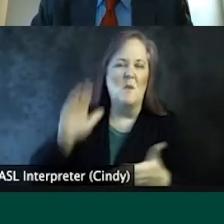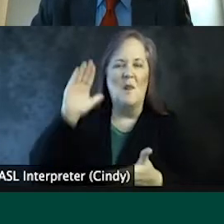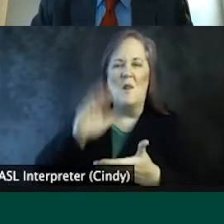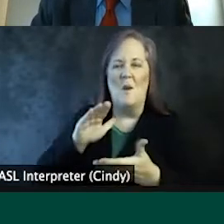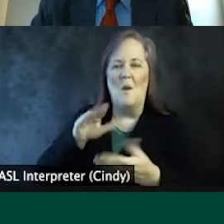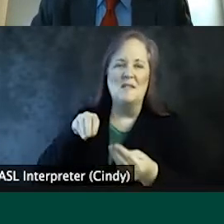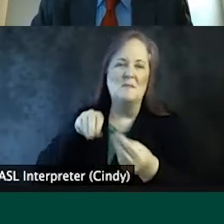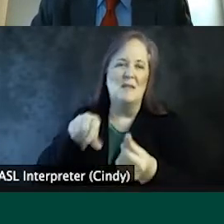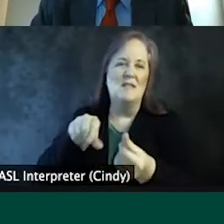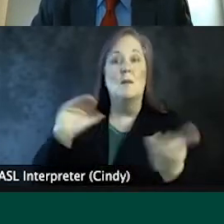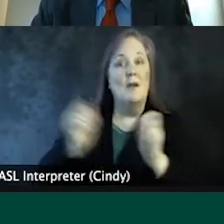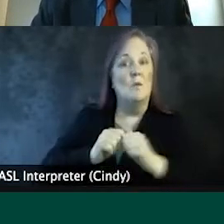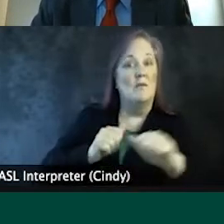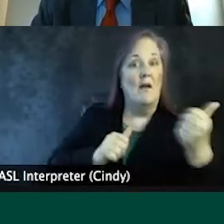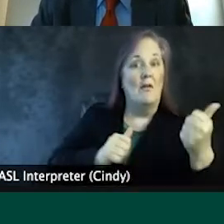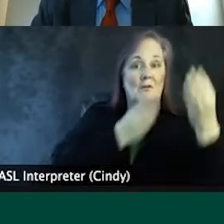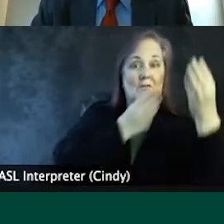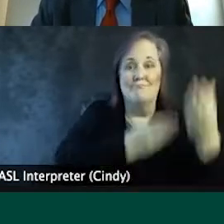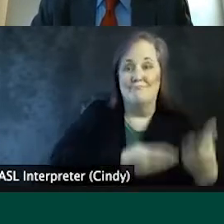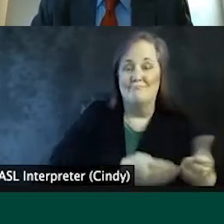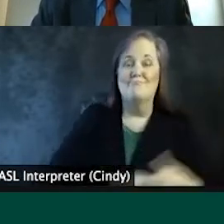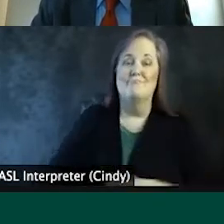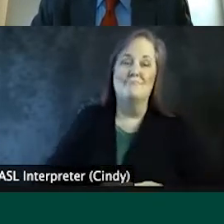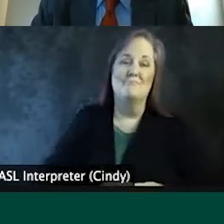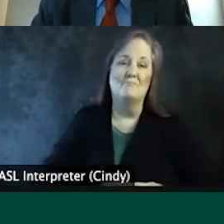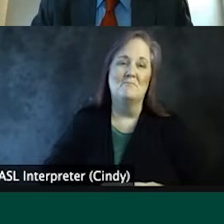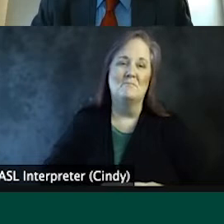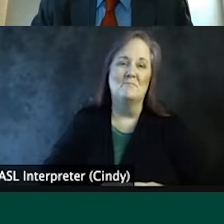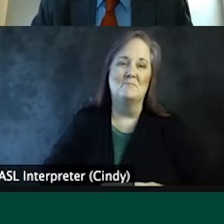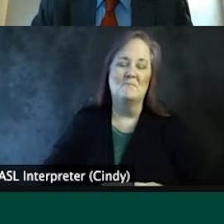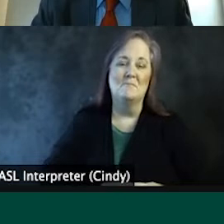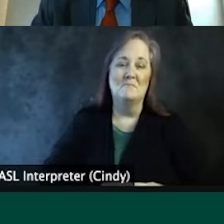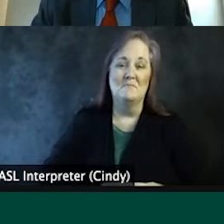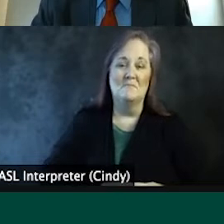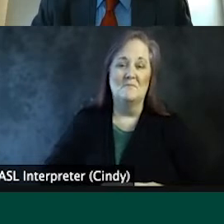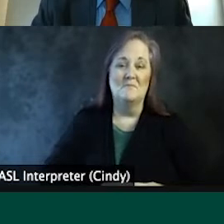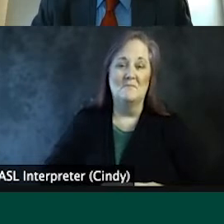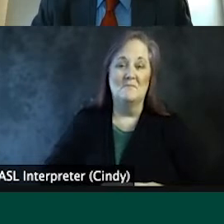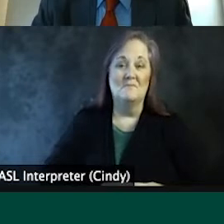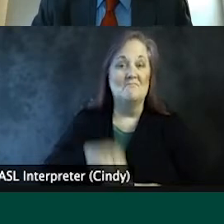that fees would need to be paid in order to be registered to vote. That's not a condition in. So it would just change the state constitution to say